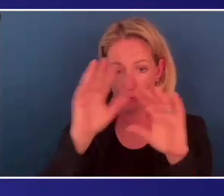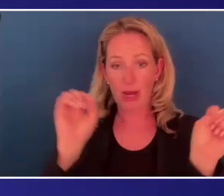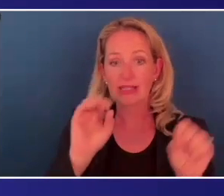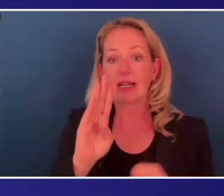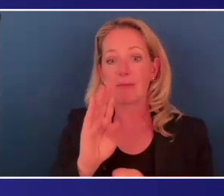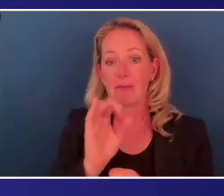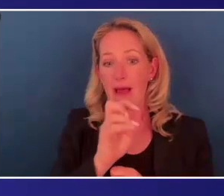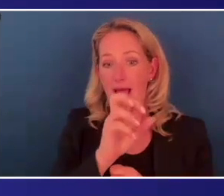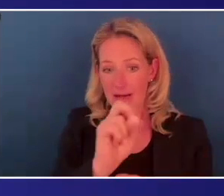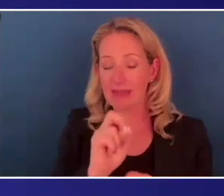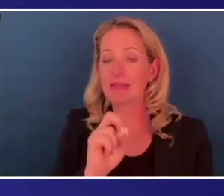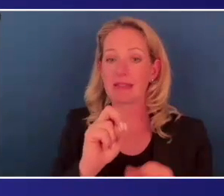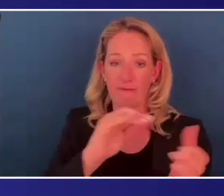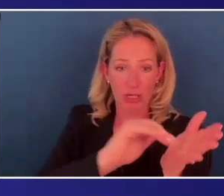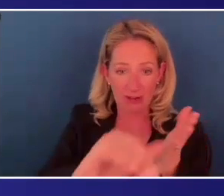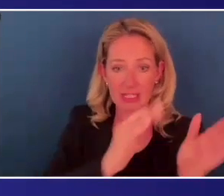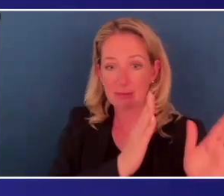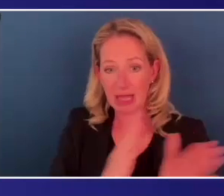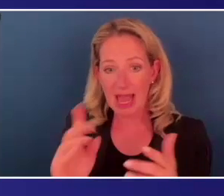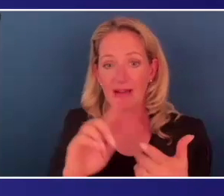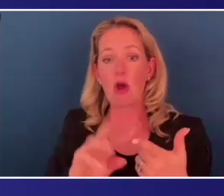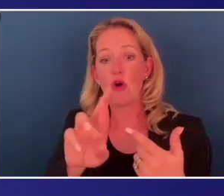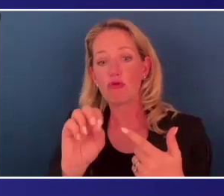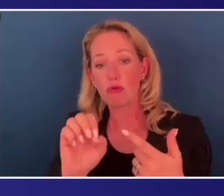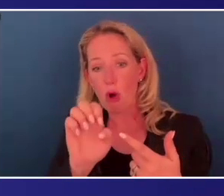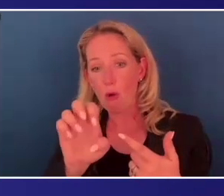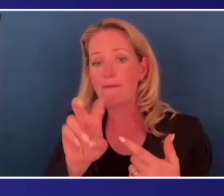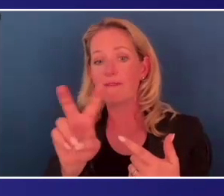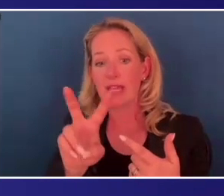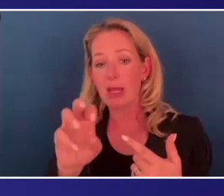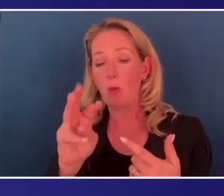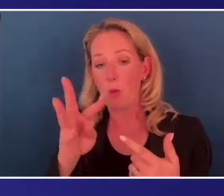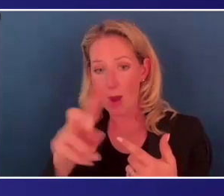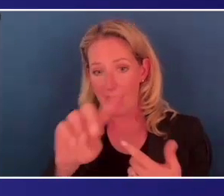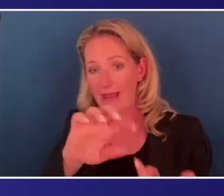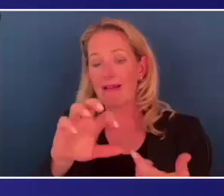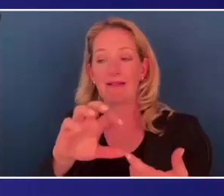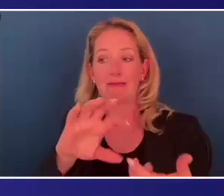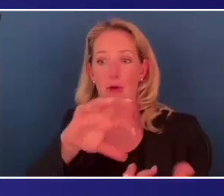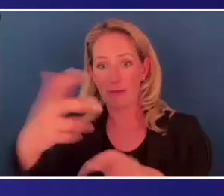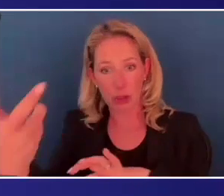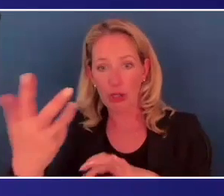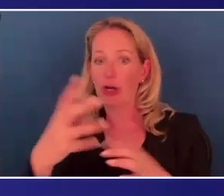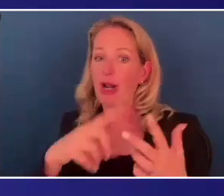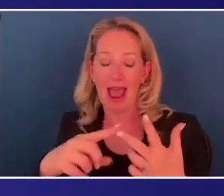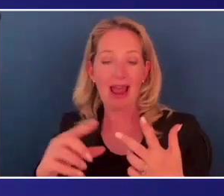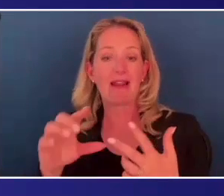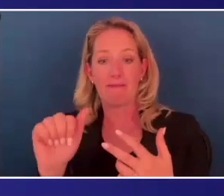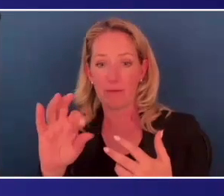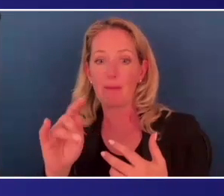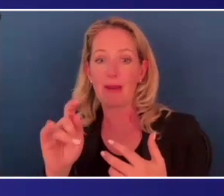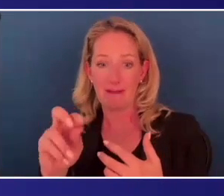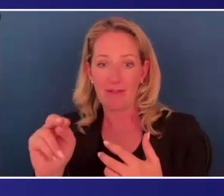Wade and affirmative action. Each of these actions aimed at destabilizing the most marginalized among us.